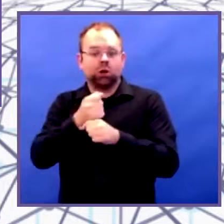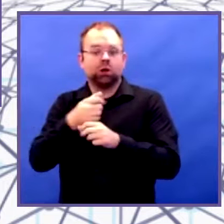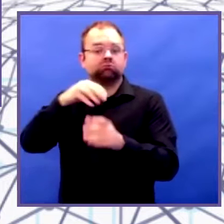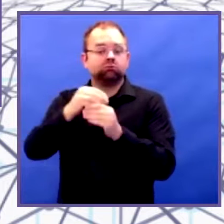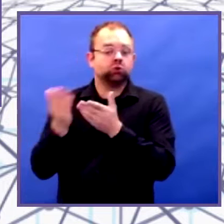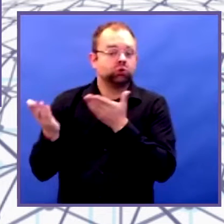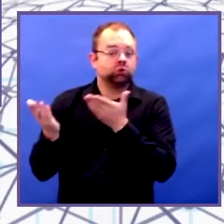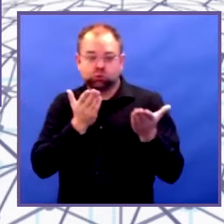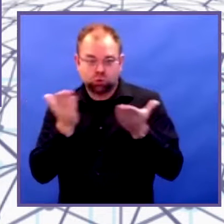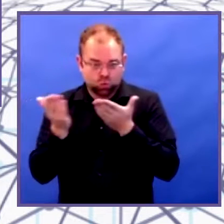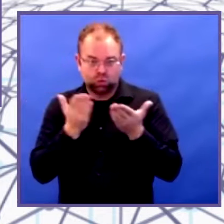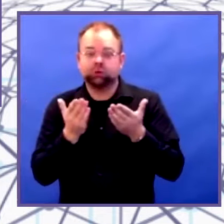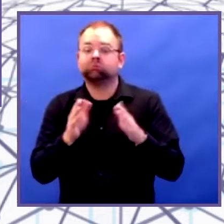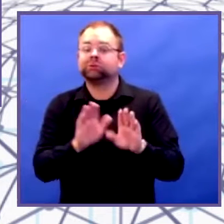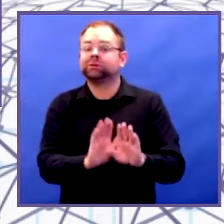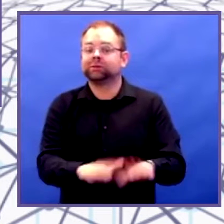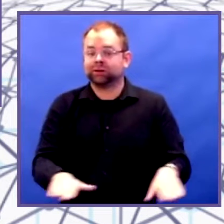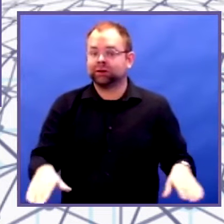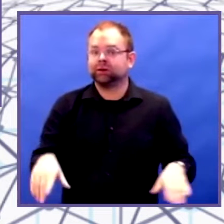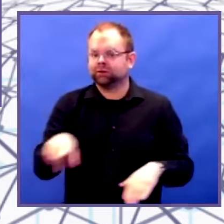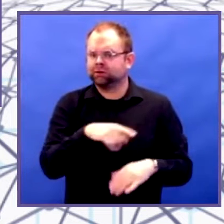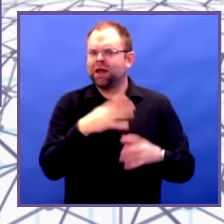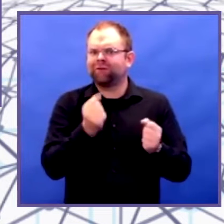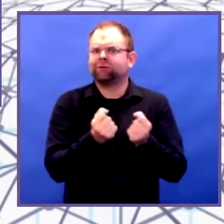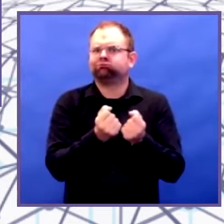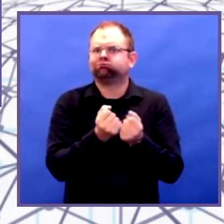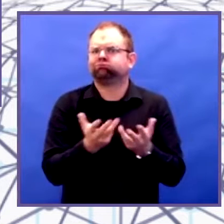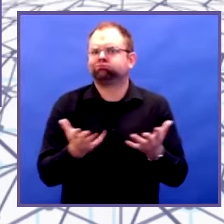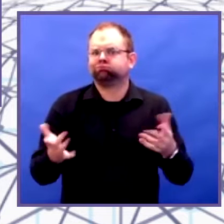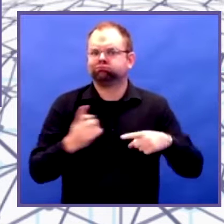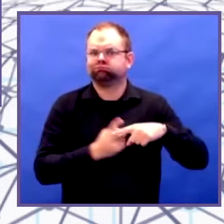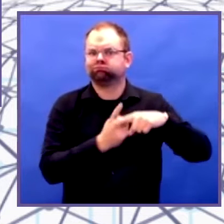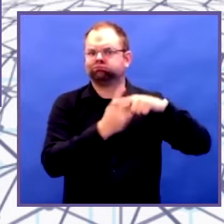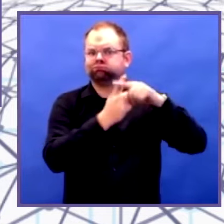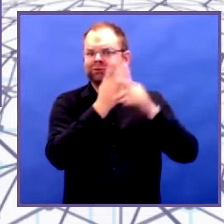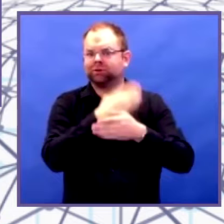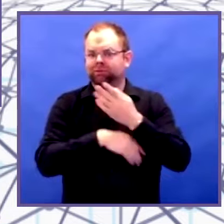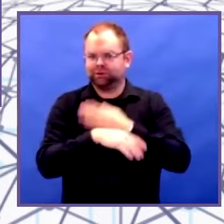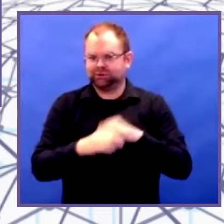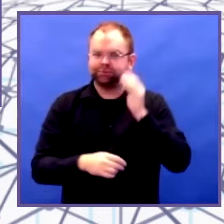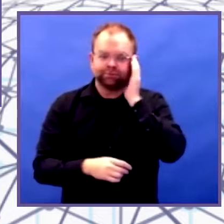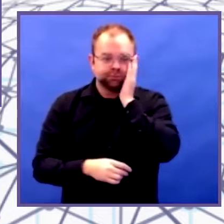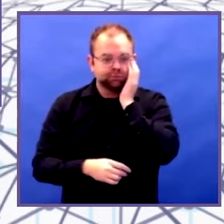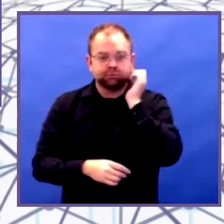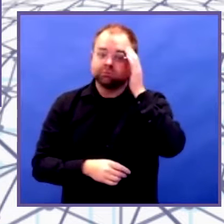I always knew during my training that I wanted to be a paediatric therapist and I took every